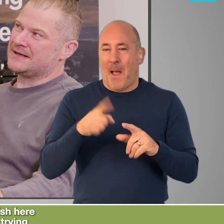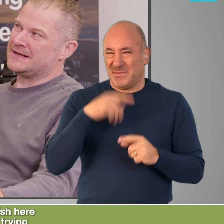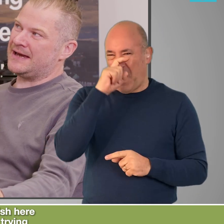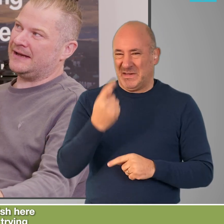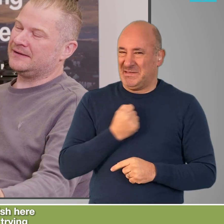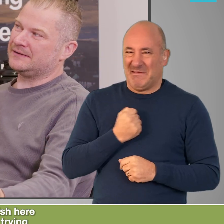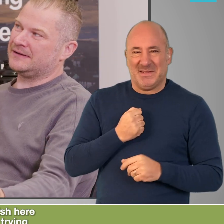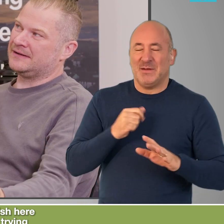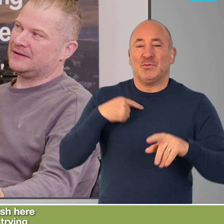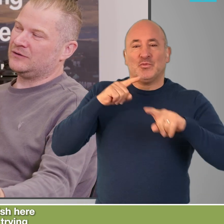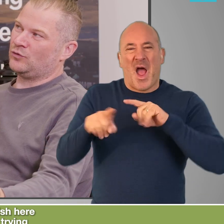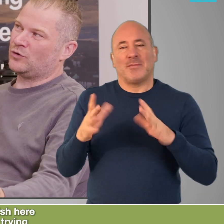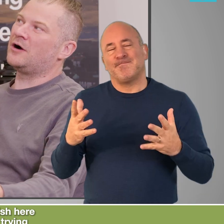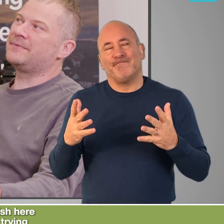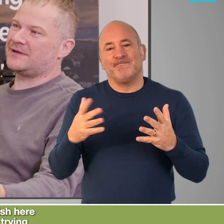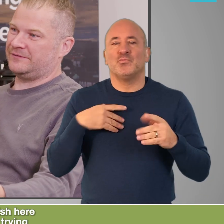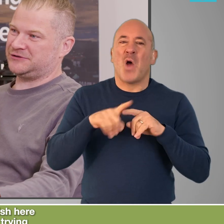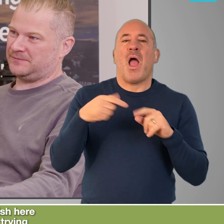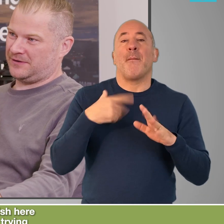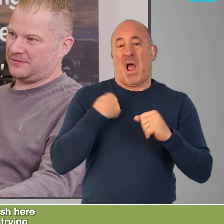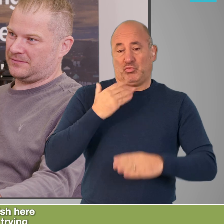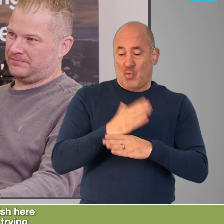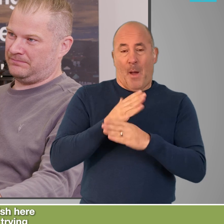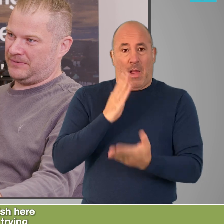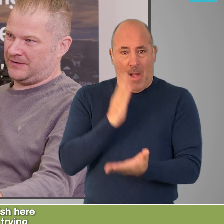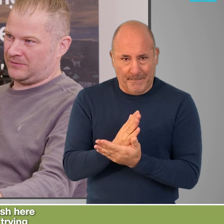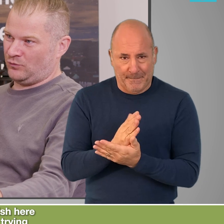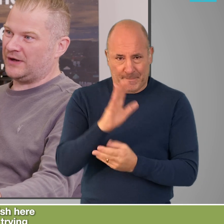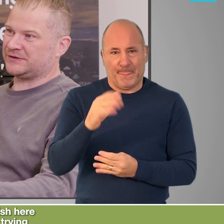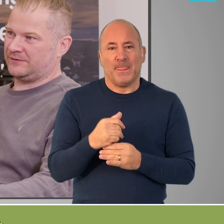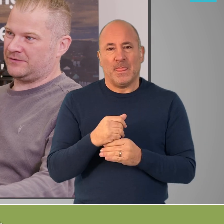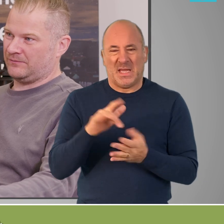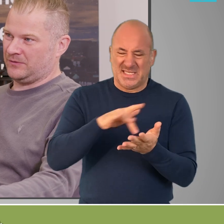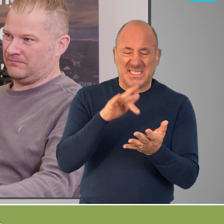We can't be selfish here because we're trying to reduce,